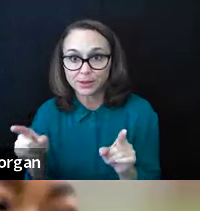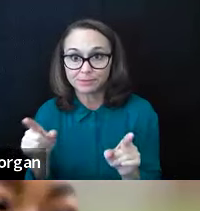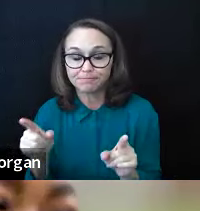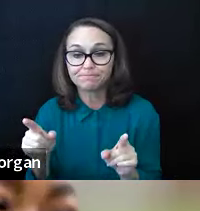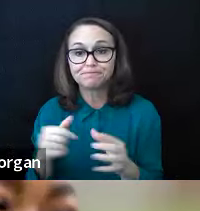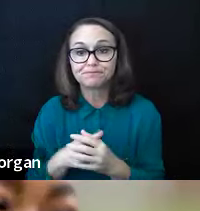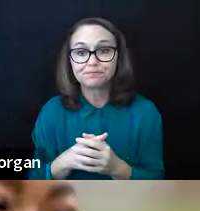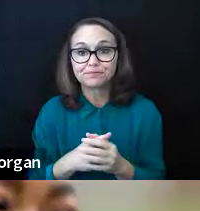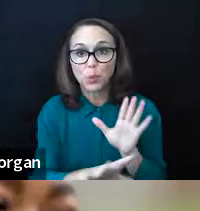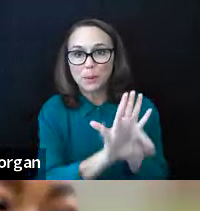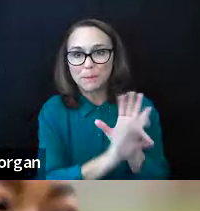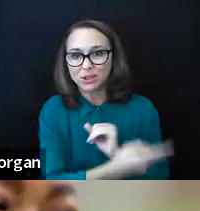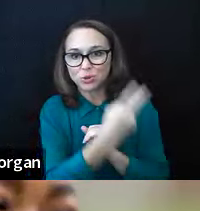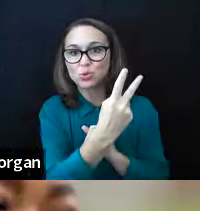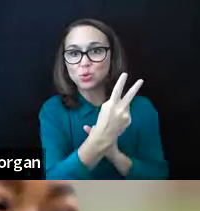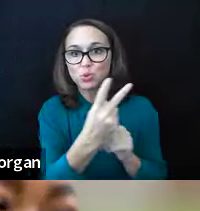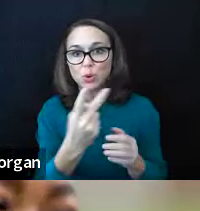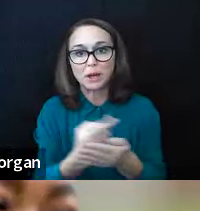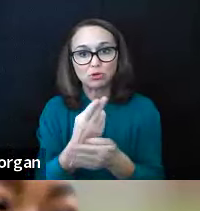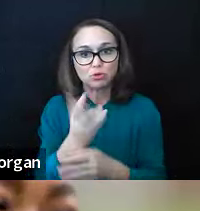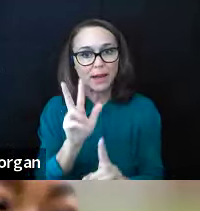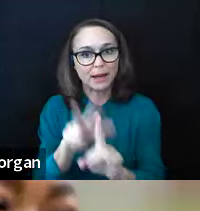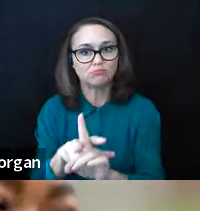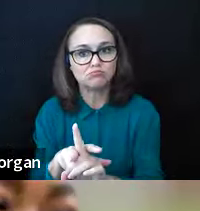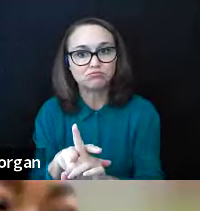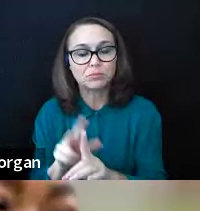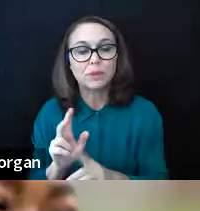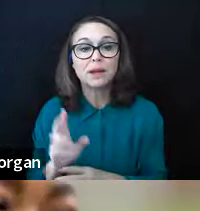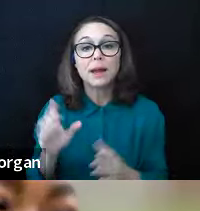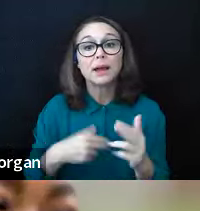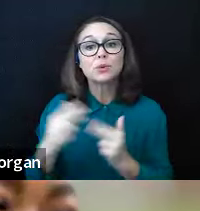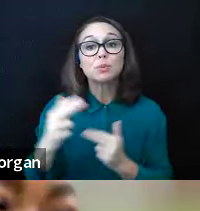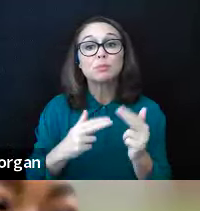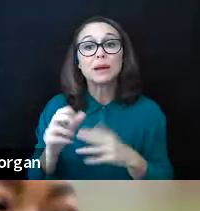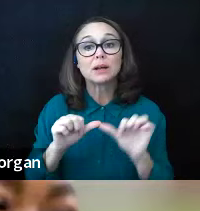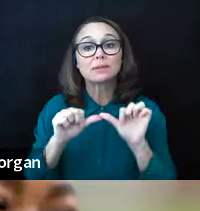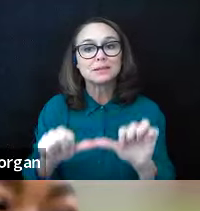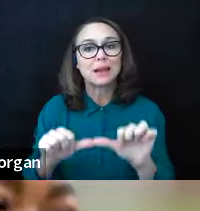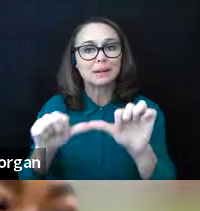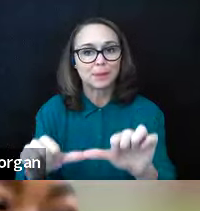and to build partnerships with others, doing this work to build sustainability. Next slide,